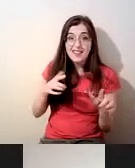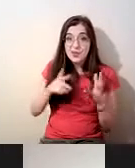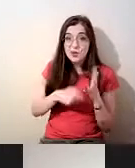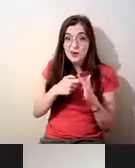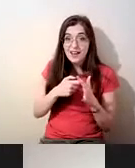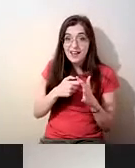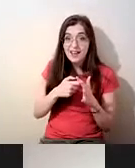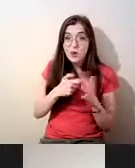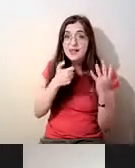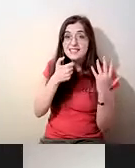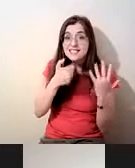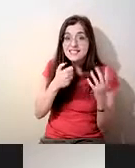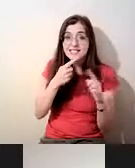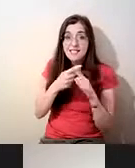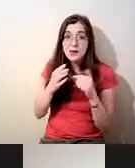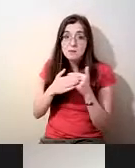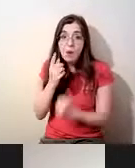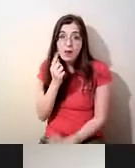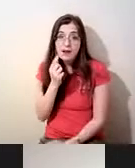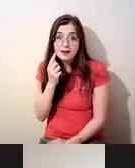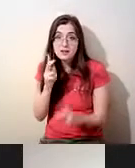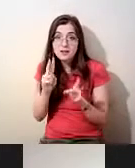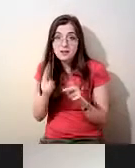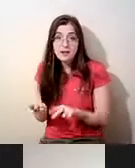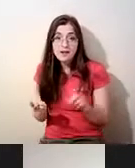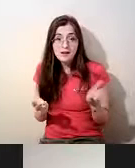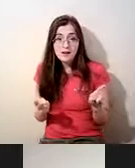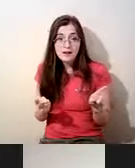and over sixty percent of the people who've died from the copenhagen pandemic have been disabled